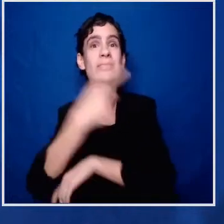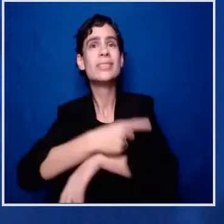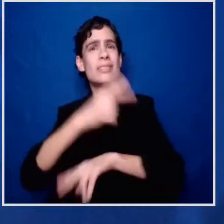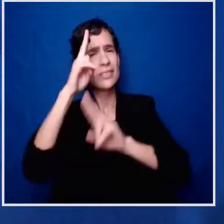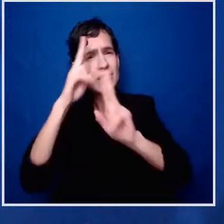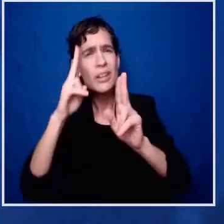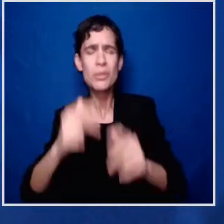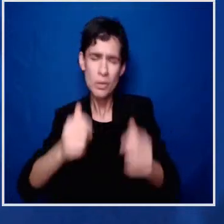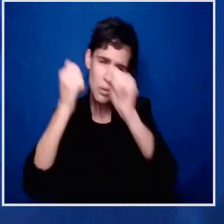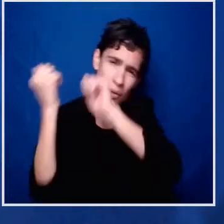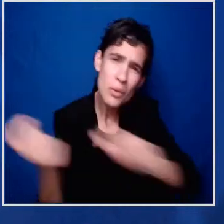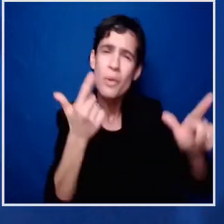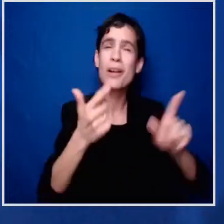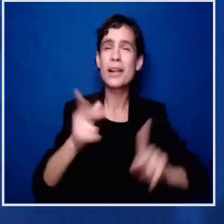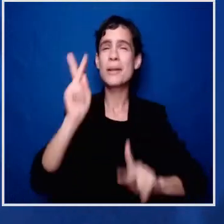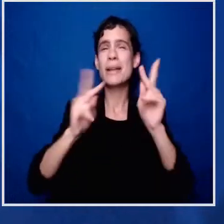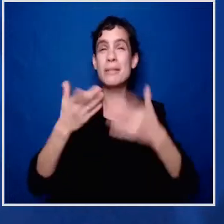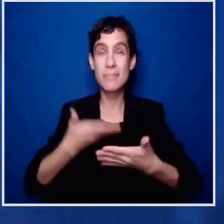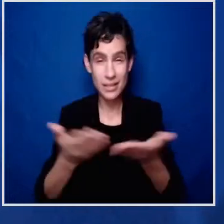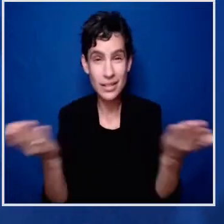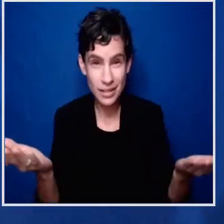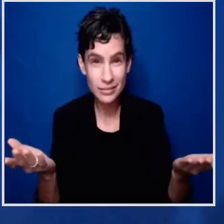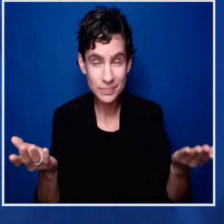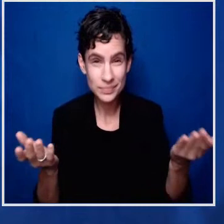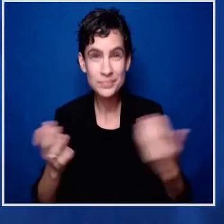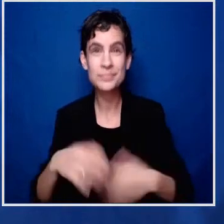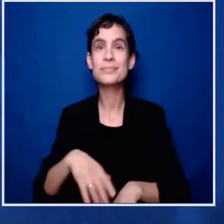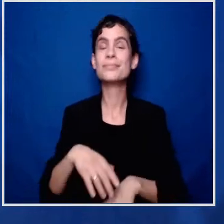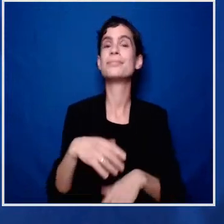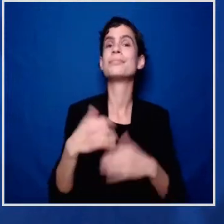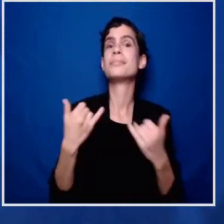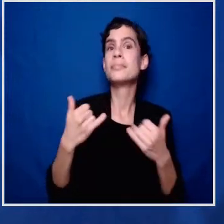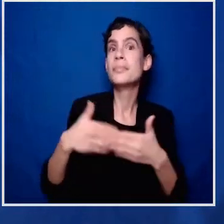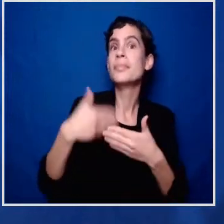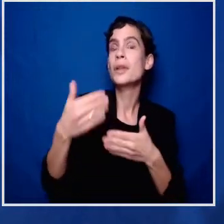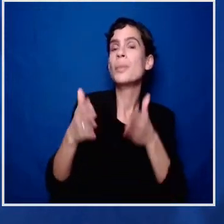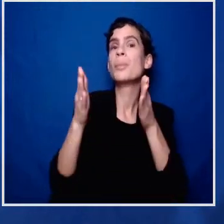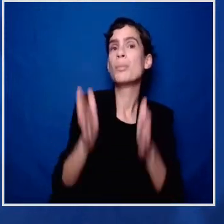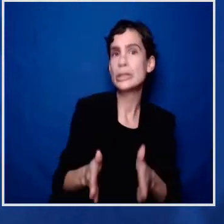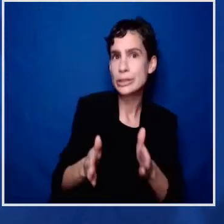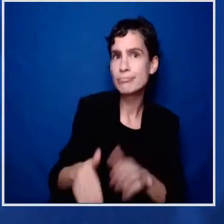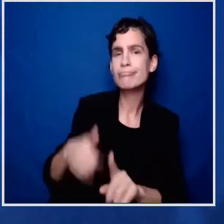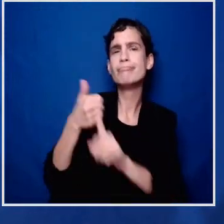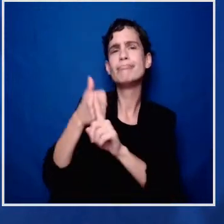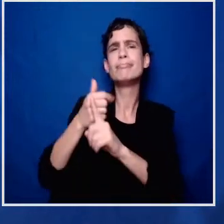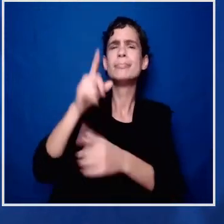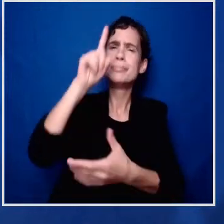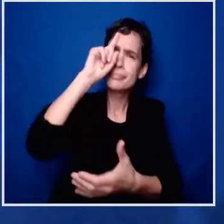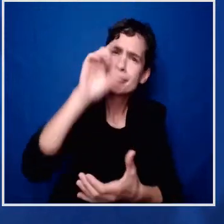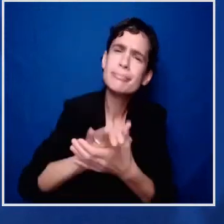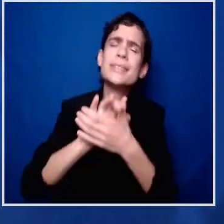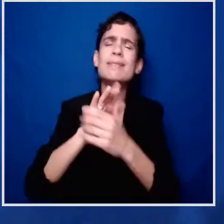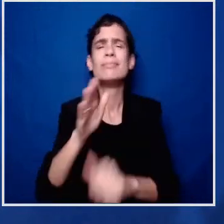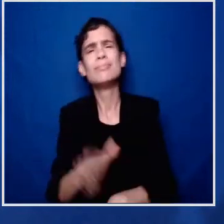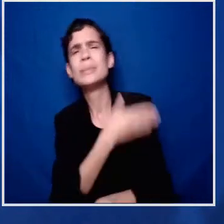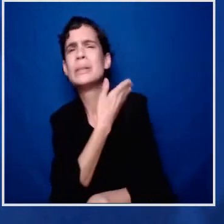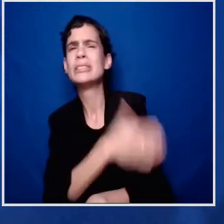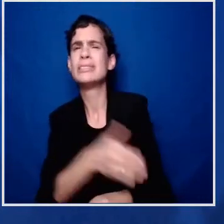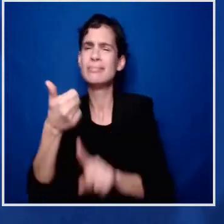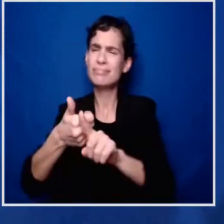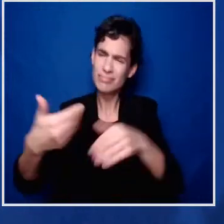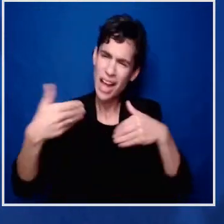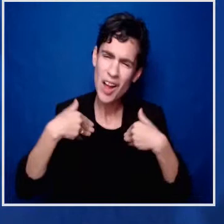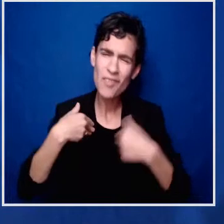IMPACTED ALL DAY OF SERVICE